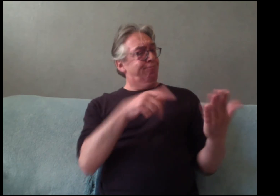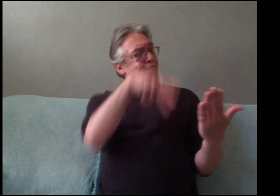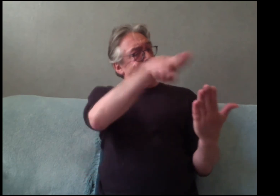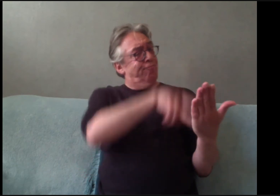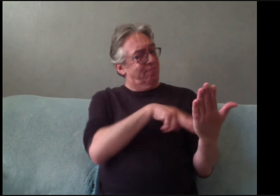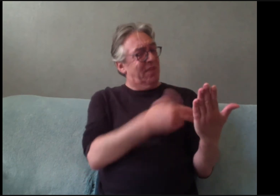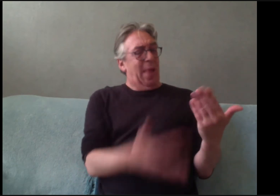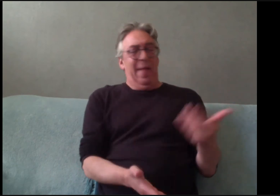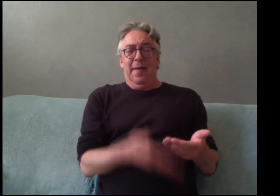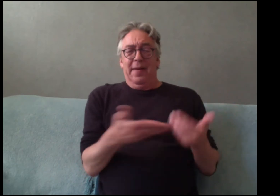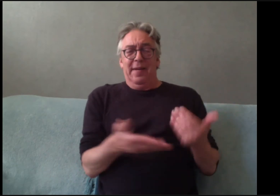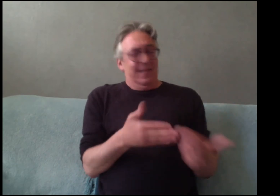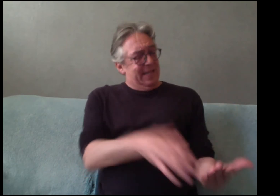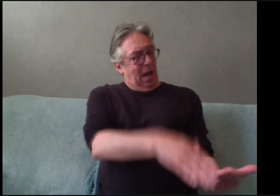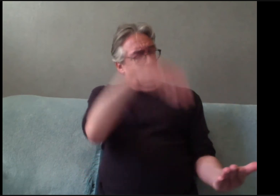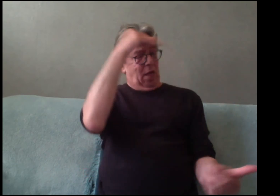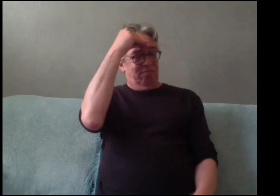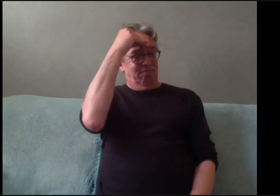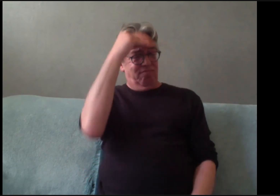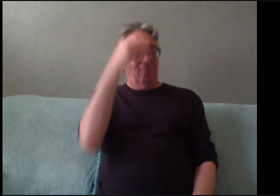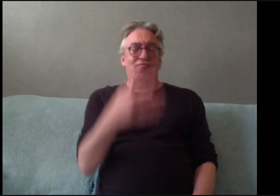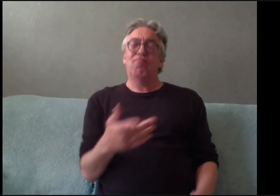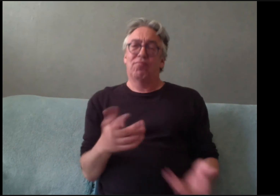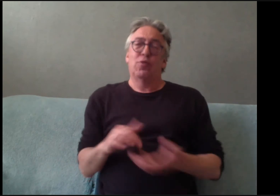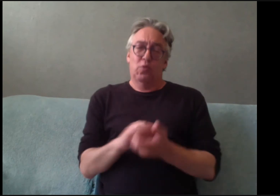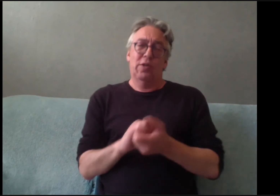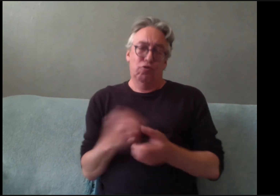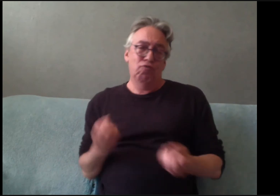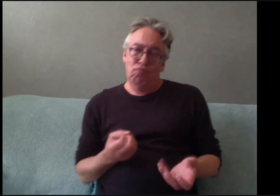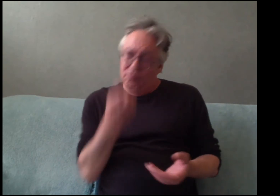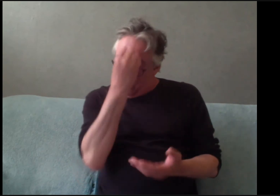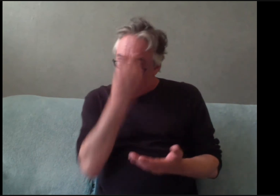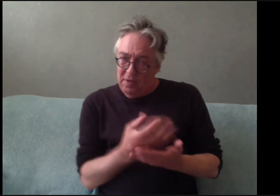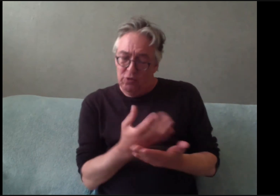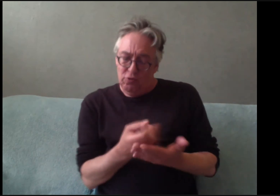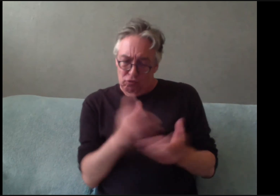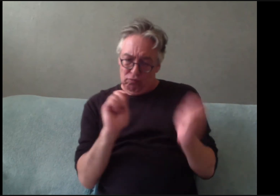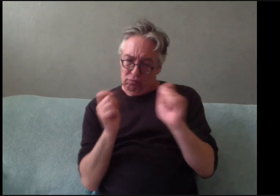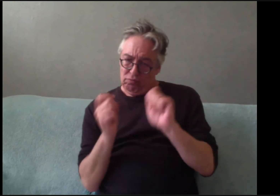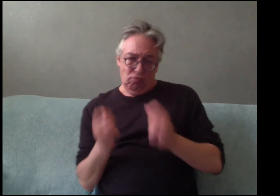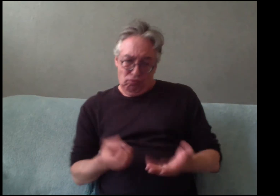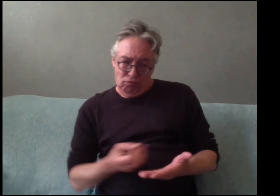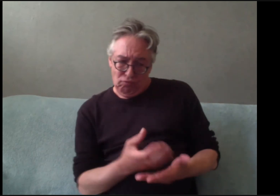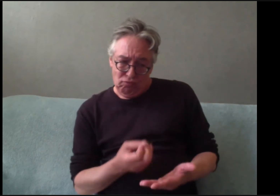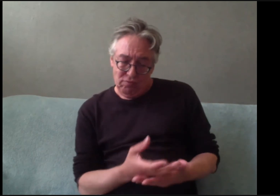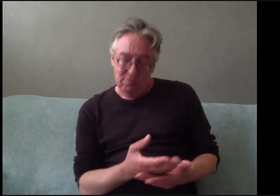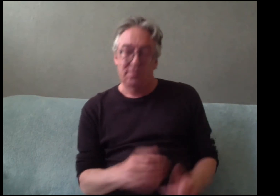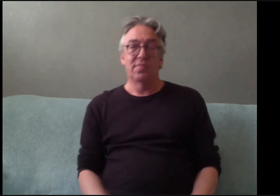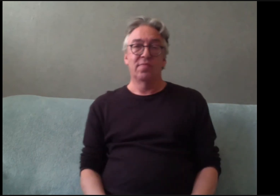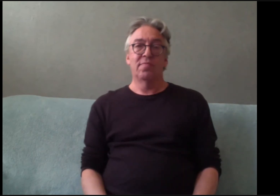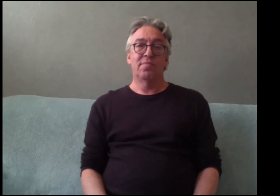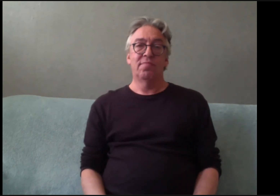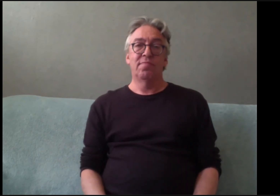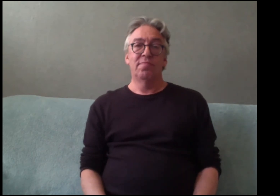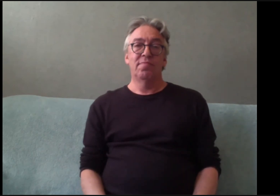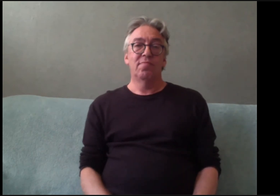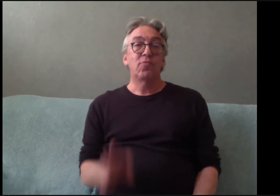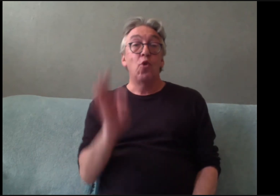In France, for example, the government has launched a special helplines